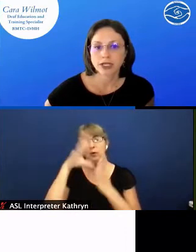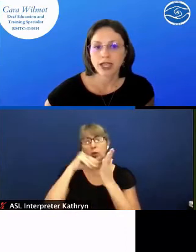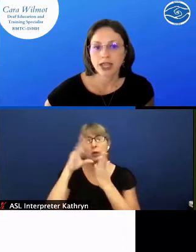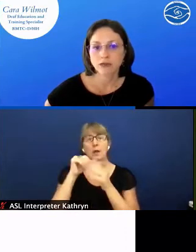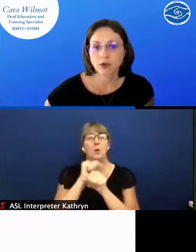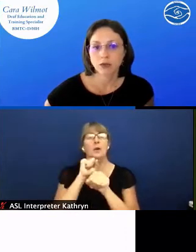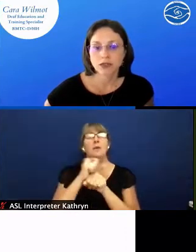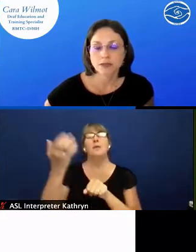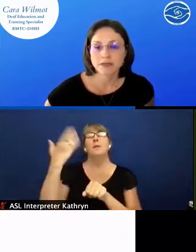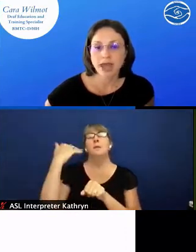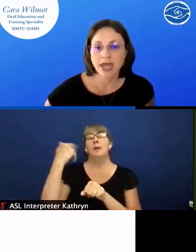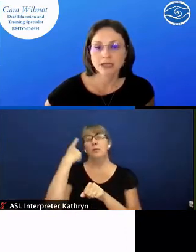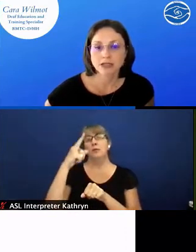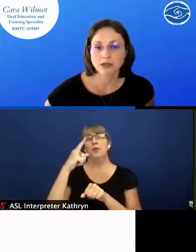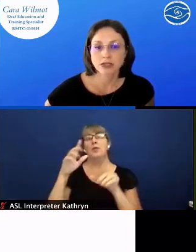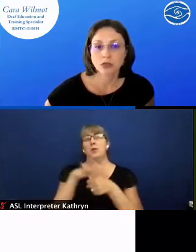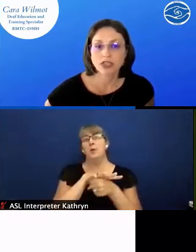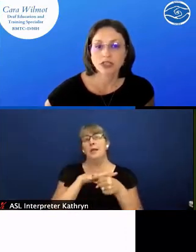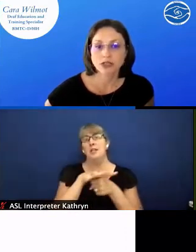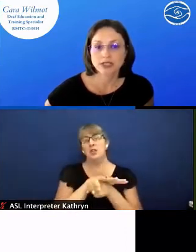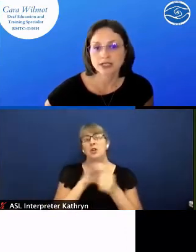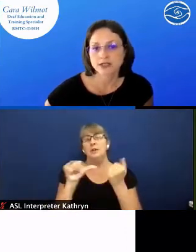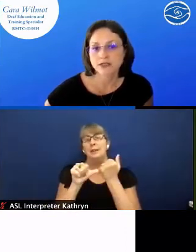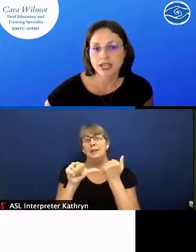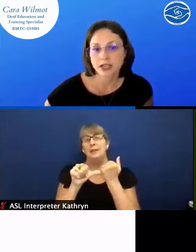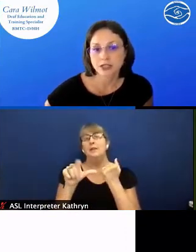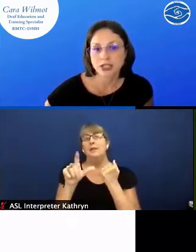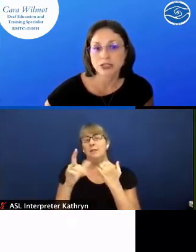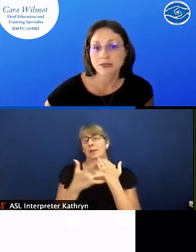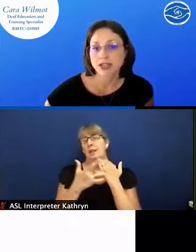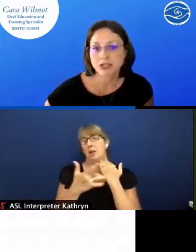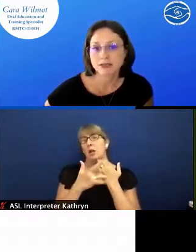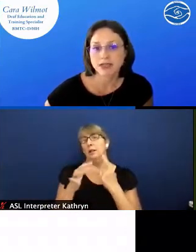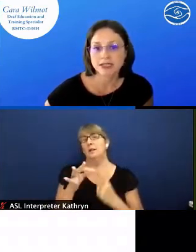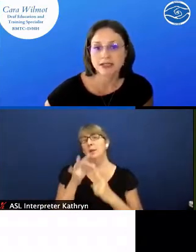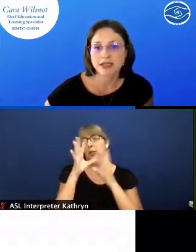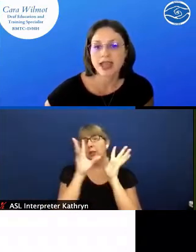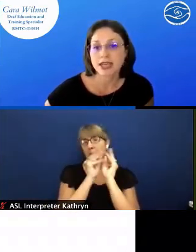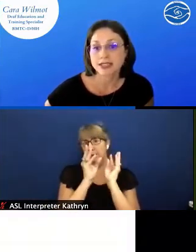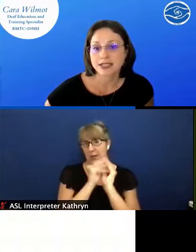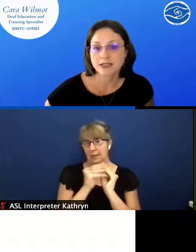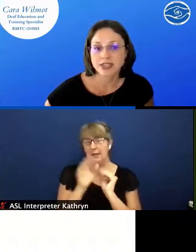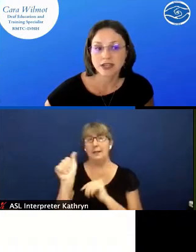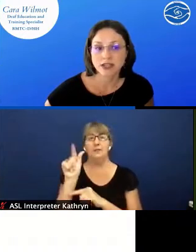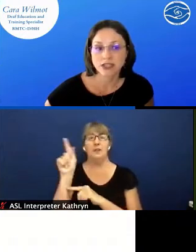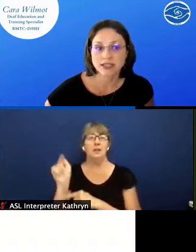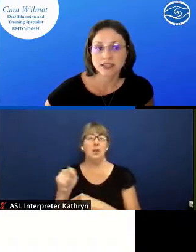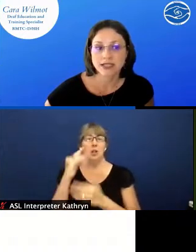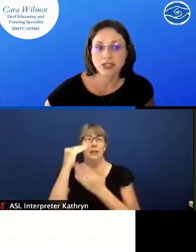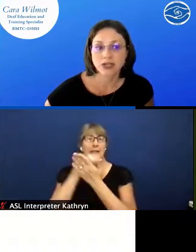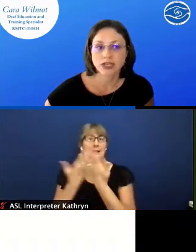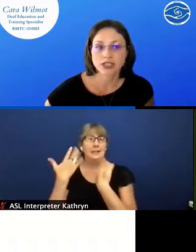and they've worked with them in the past, during their regional Assistive Technology Specialist meetings and Assistive Technology Lesson Integration.